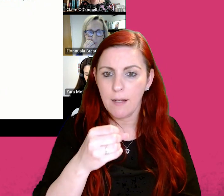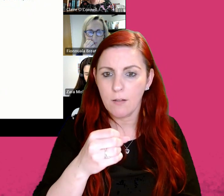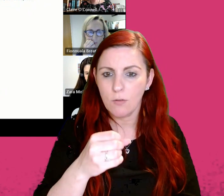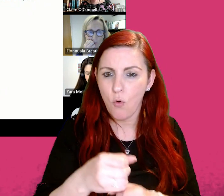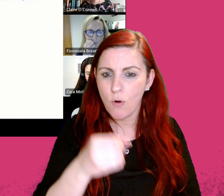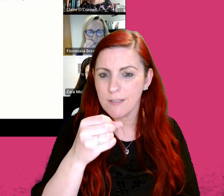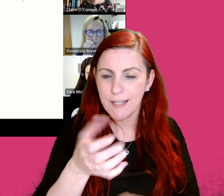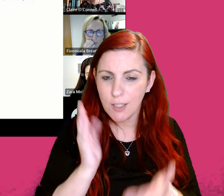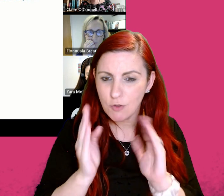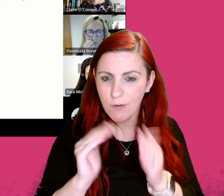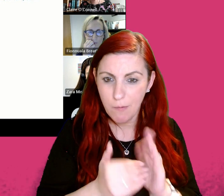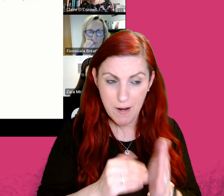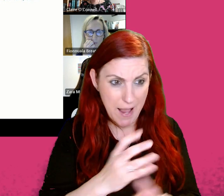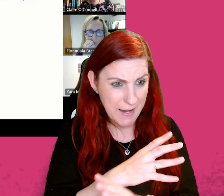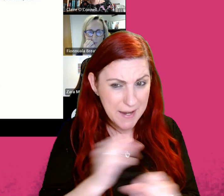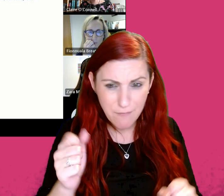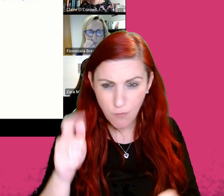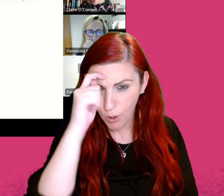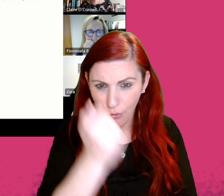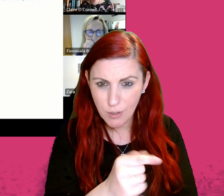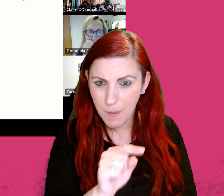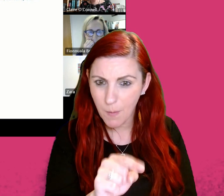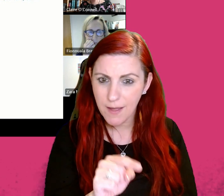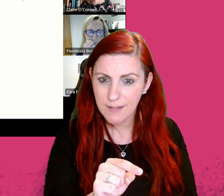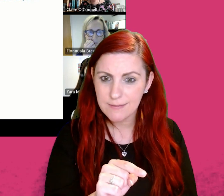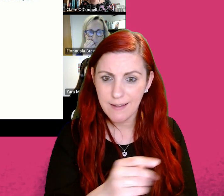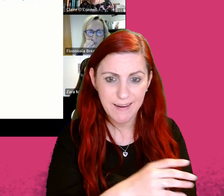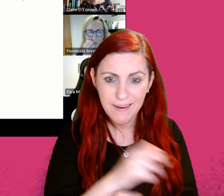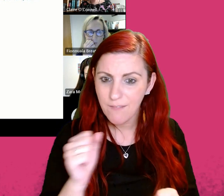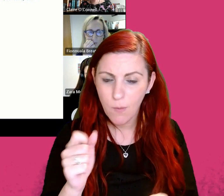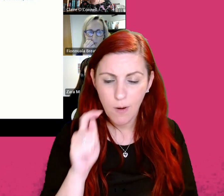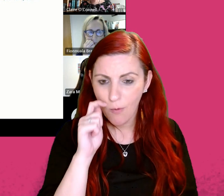I would never have known to think of that never like would never have come into to our minds um